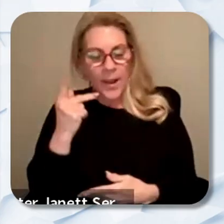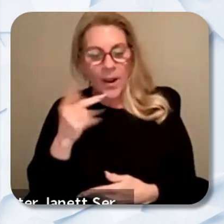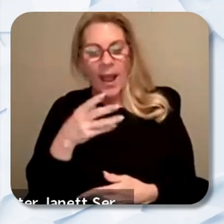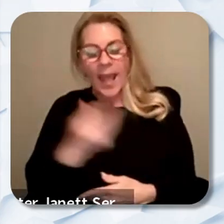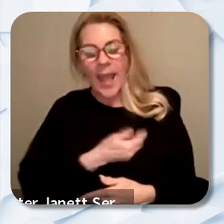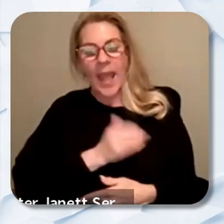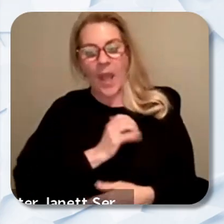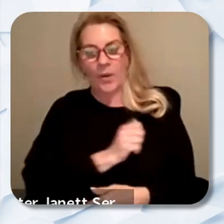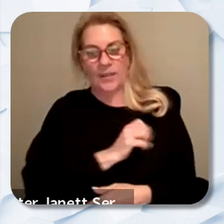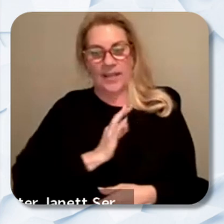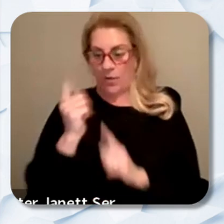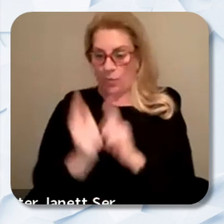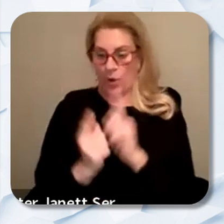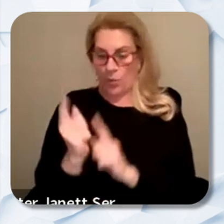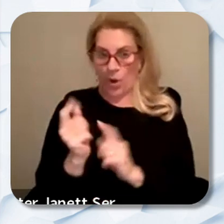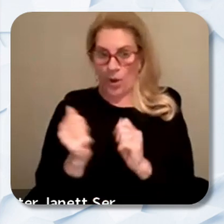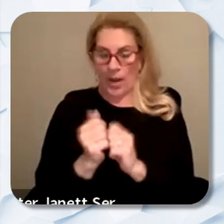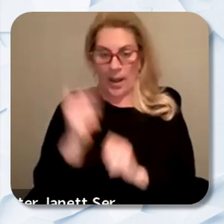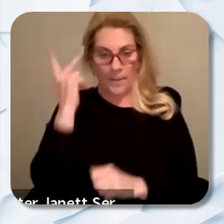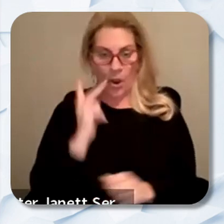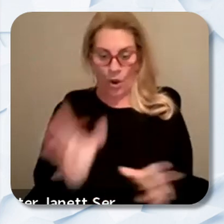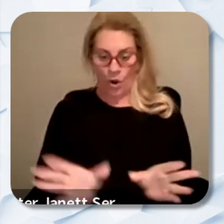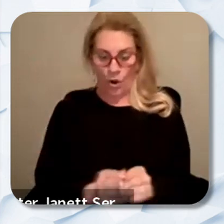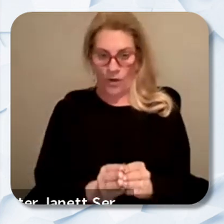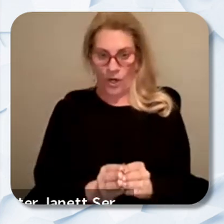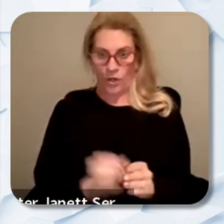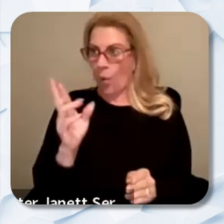when we have our one-on-one time with our parent conferences or just in passing they let us know